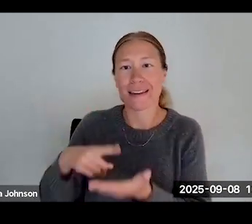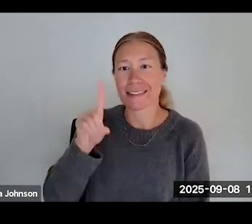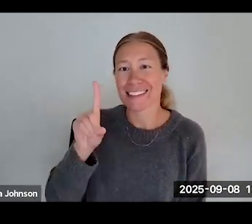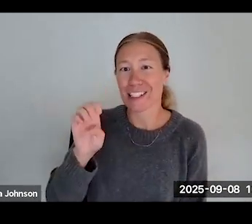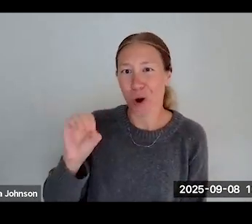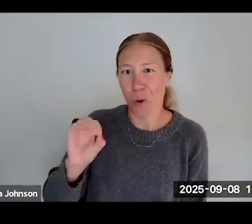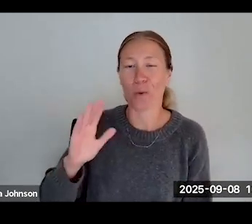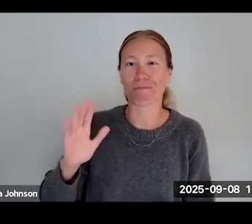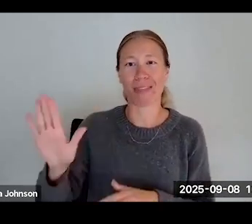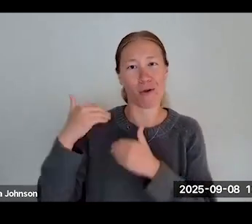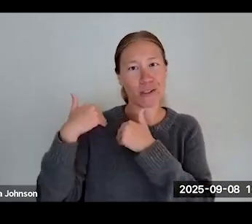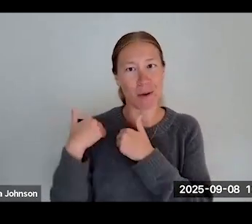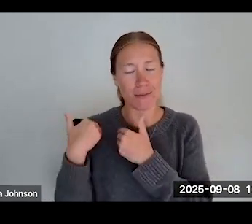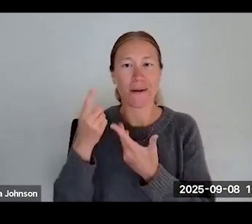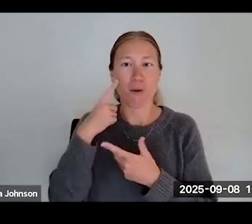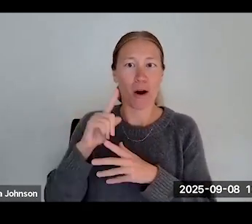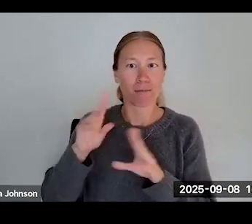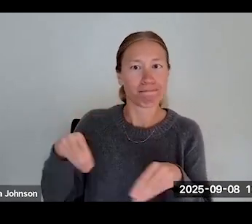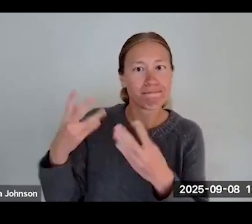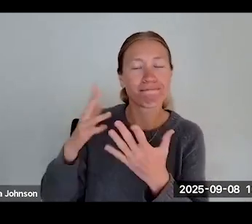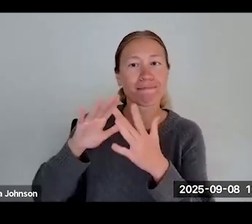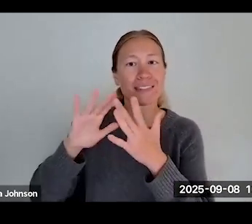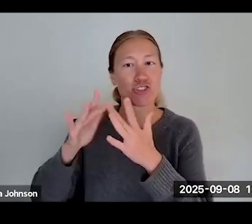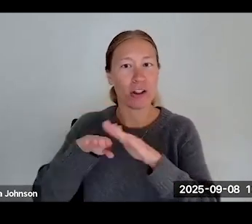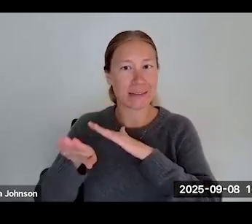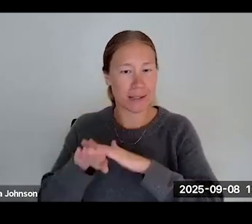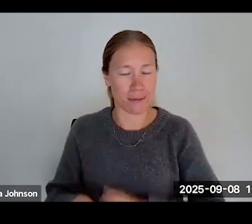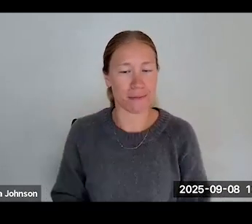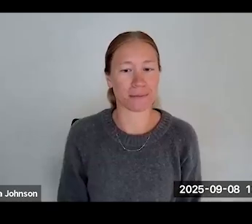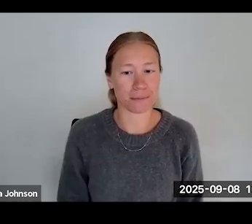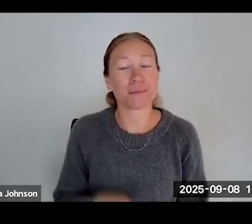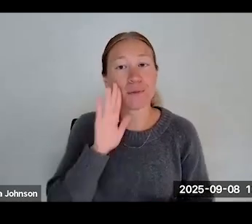in digital accessibility. Then we'll give a brief legal framework